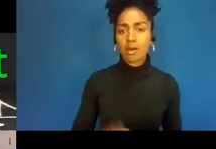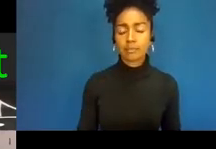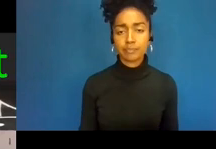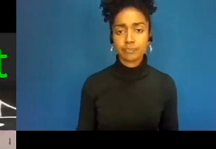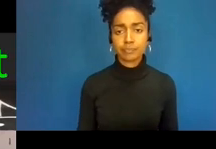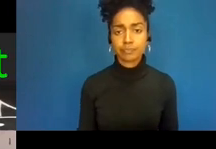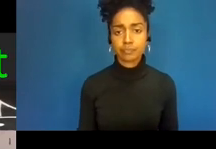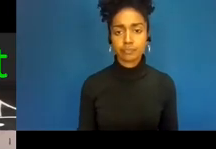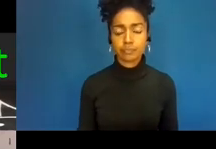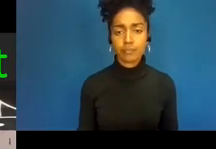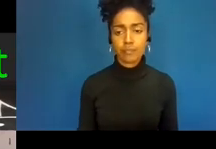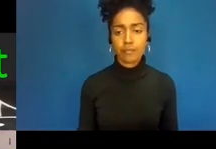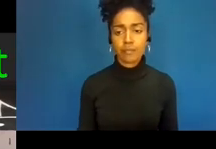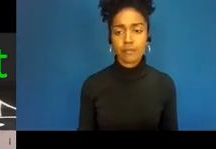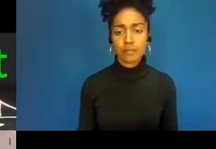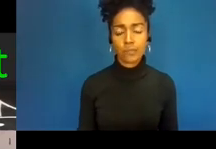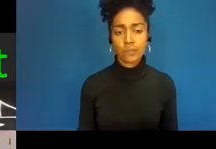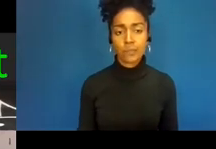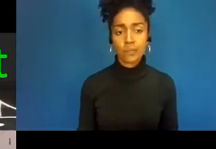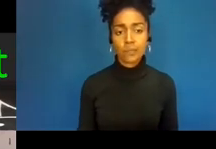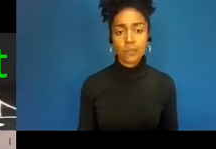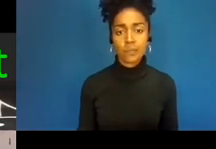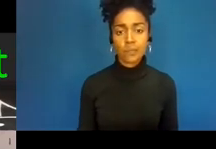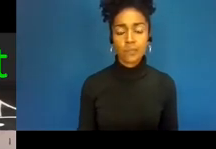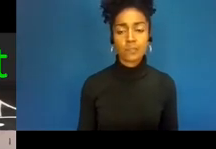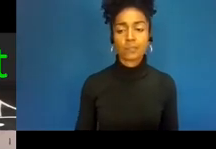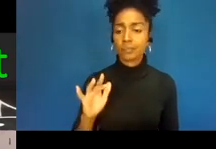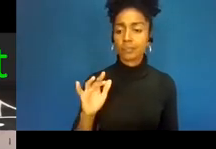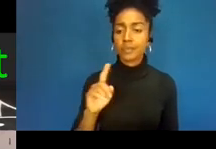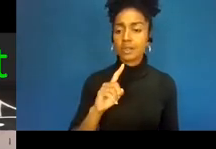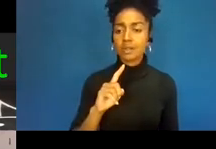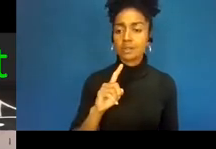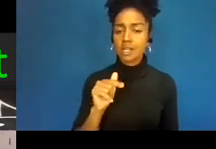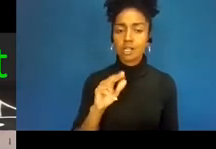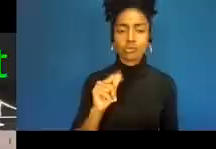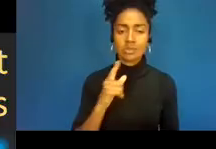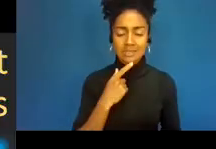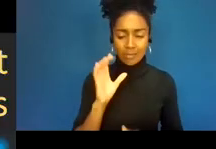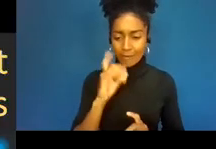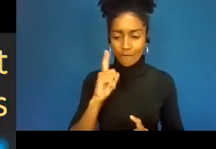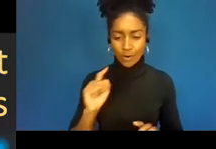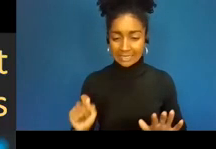Looking for my cursor here to get to the-- There we go.